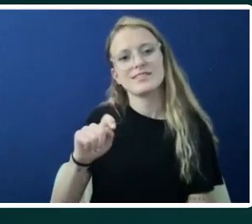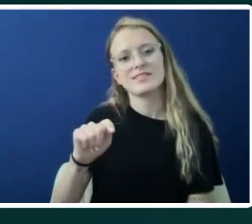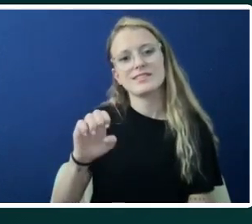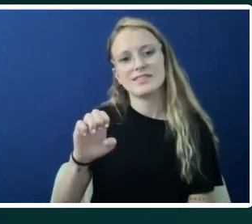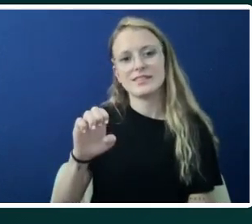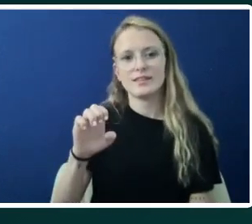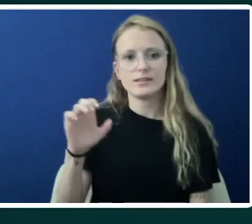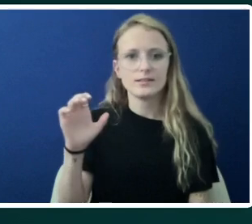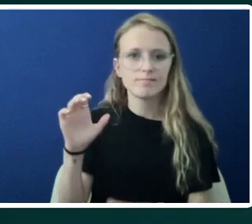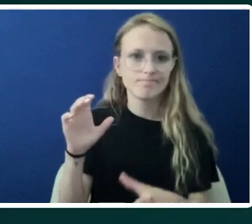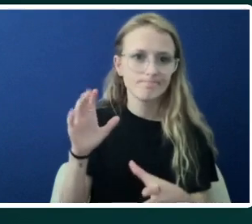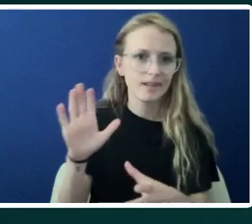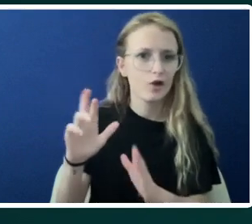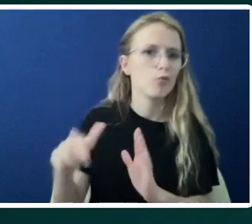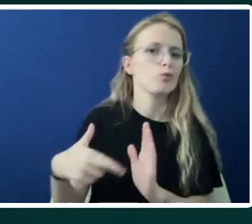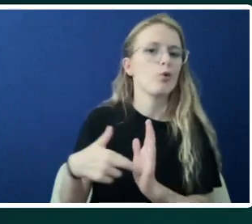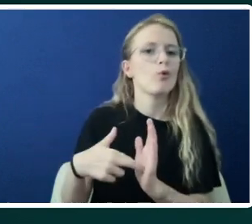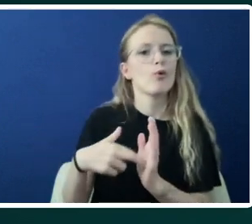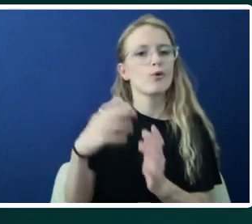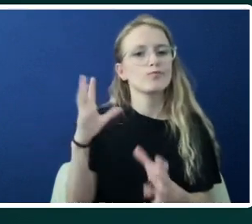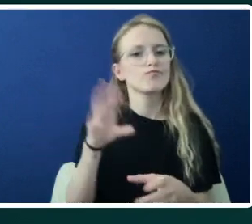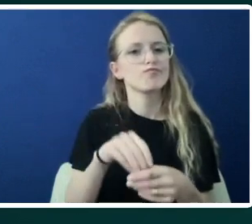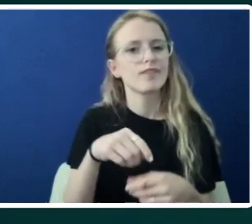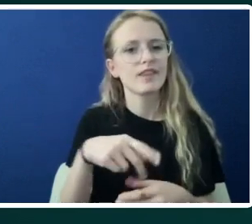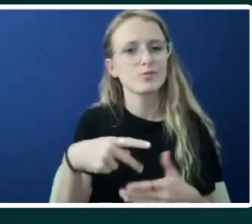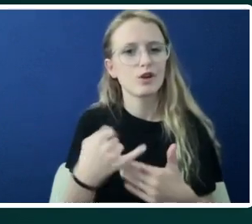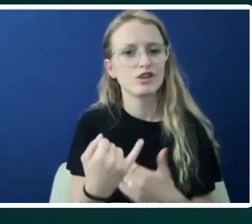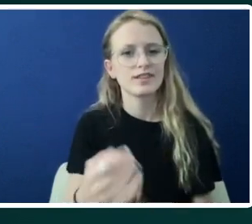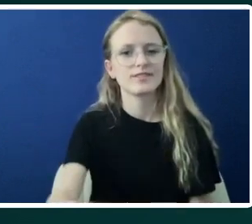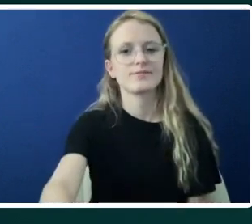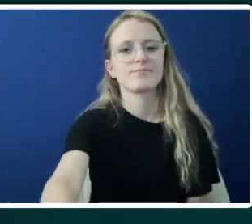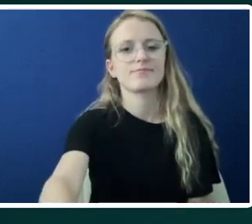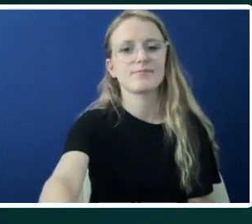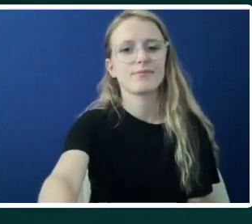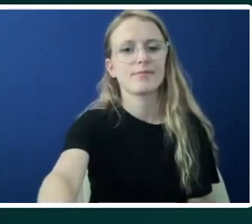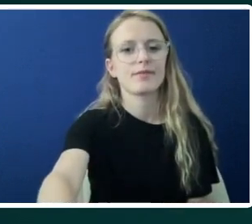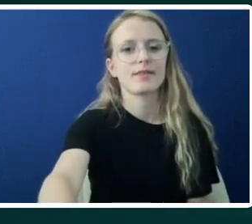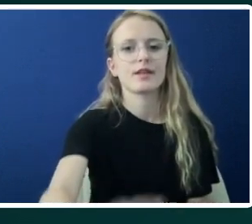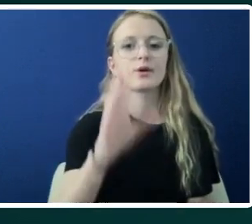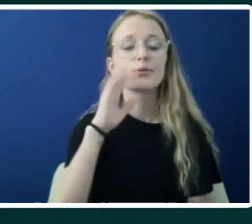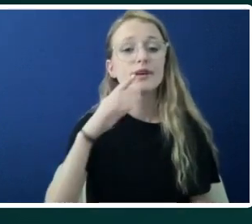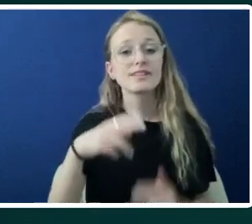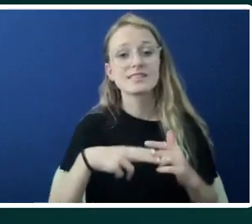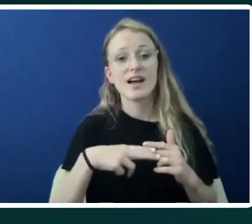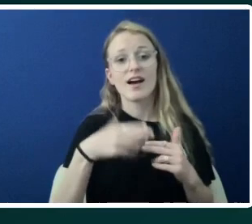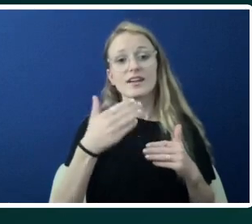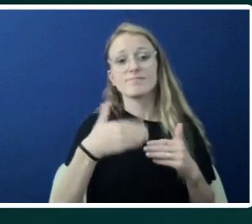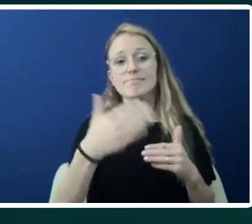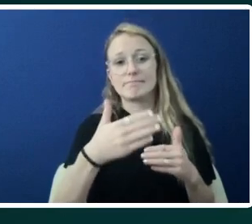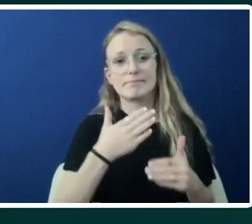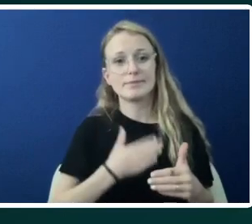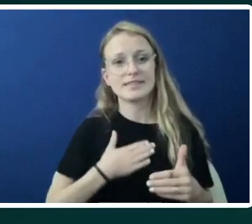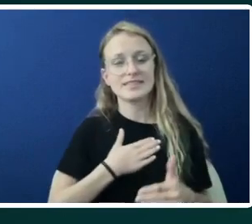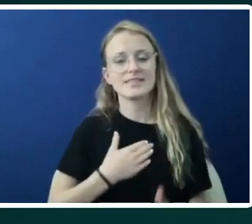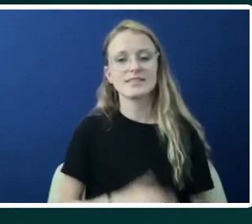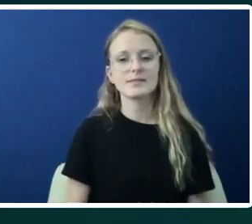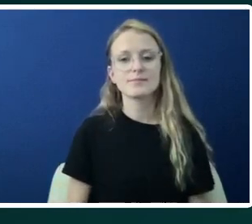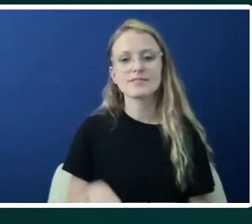Let's advance to the next slide, please. Actually, one further. Thank you. NCTE obviously believes